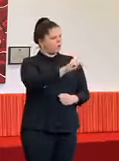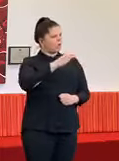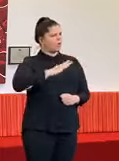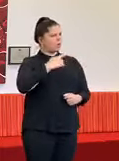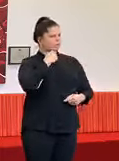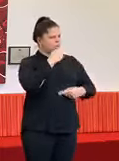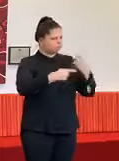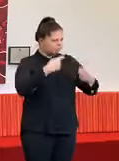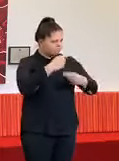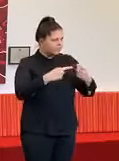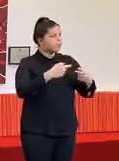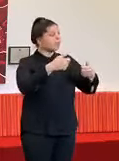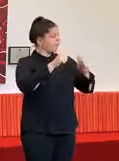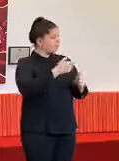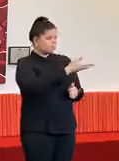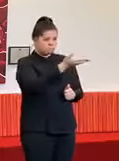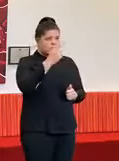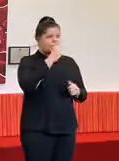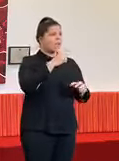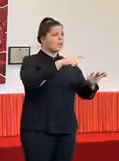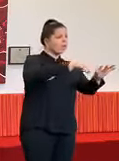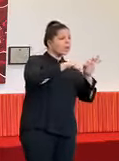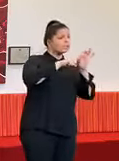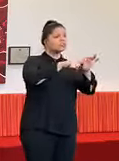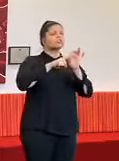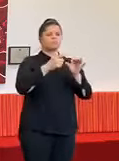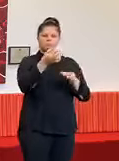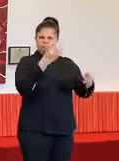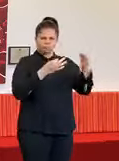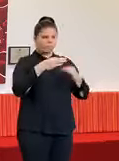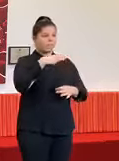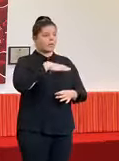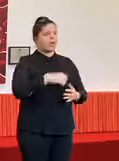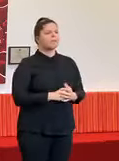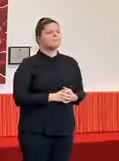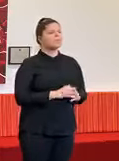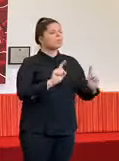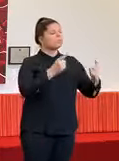some question. The the first thing I want to say is about the the data of